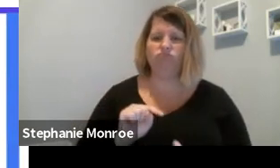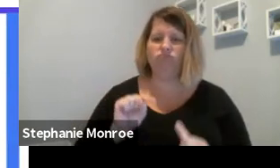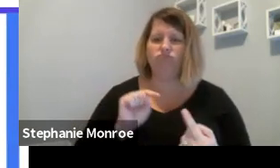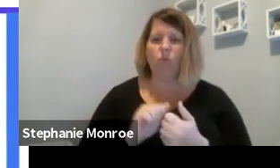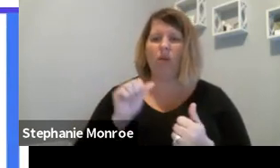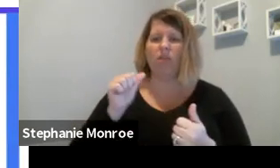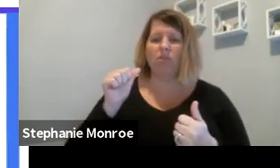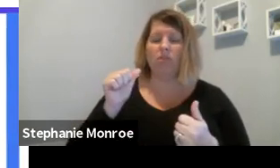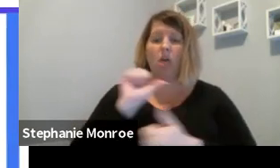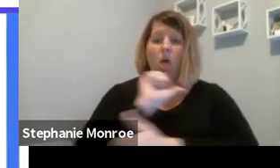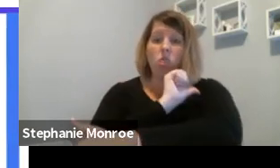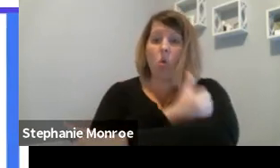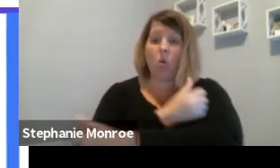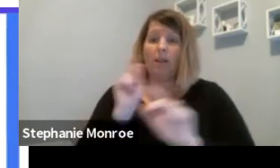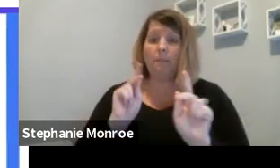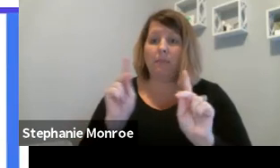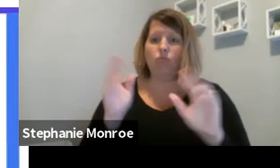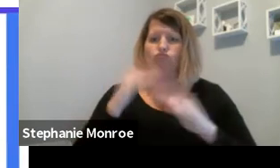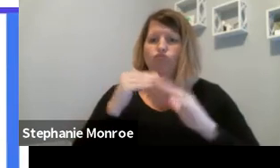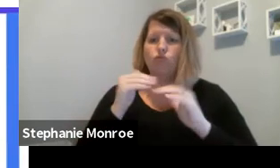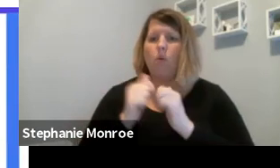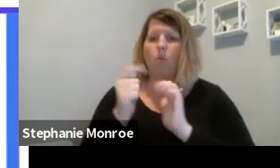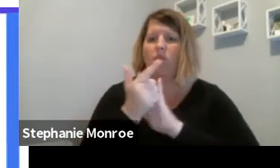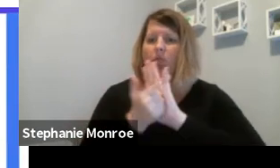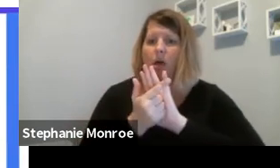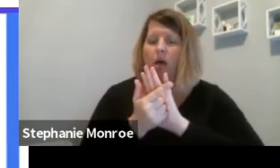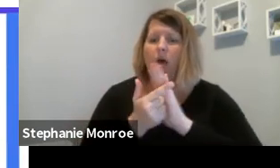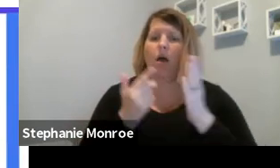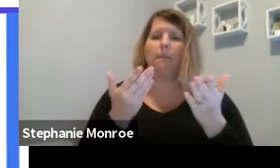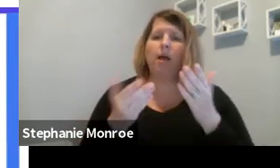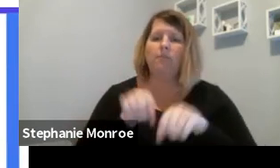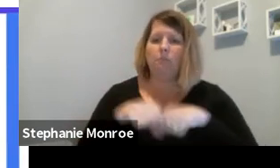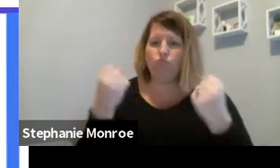getting into trouble with the law, possibly breaking things,